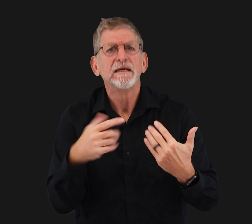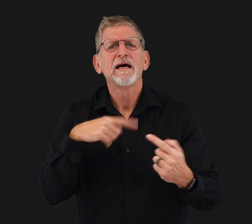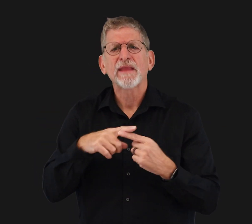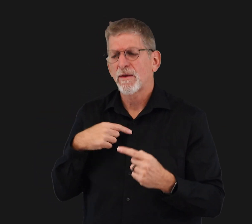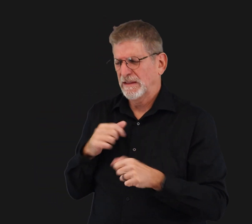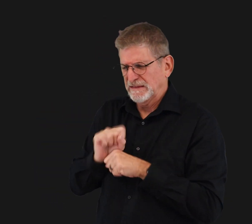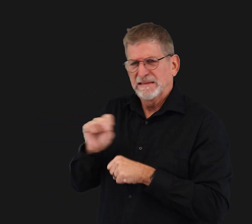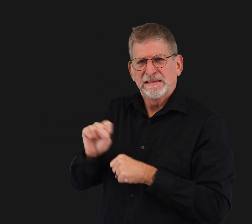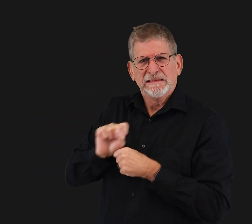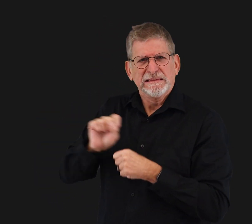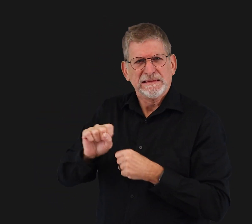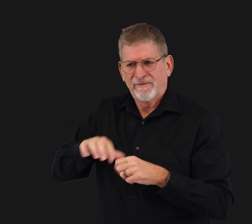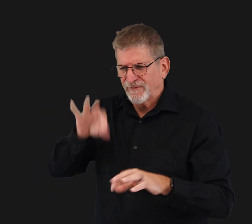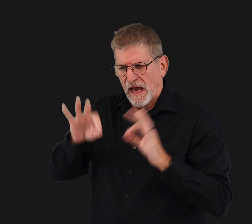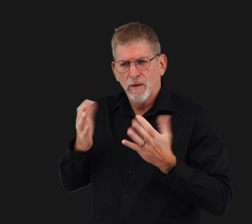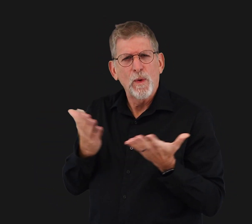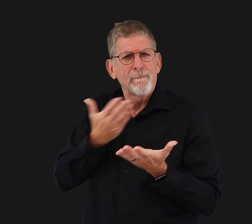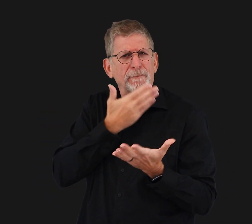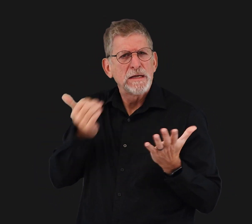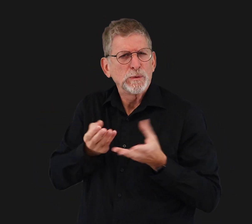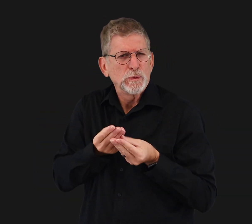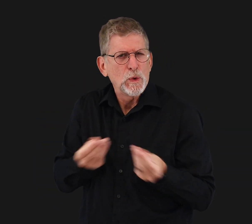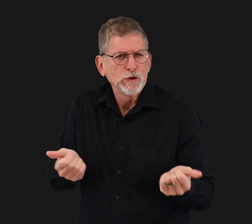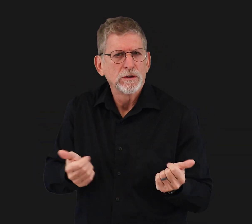We then worked to find the best solutions.